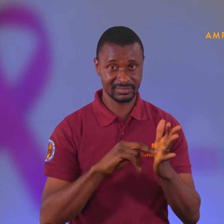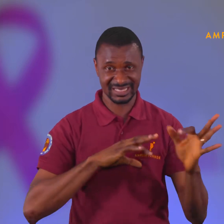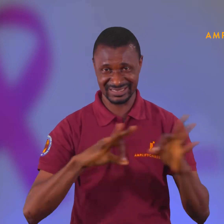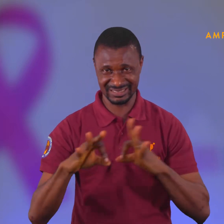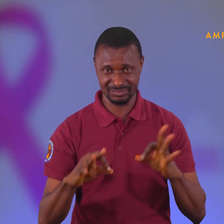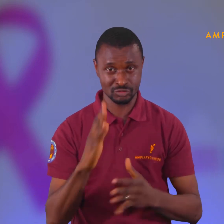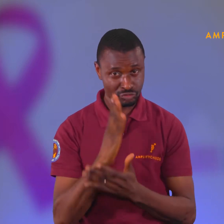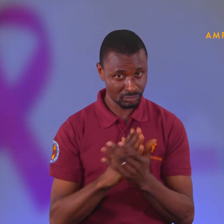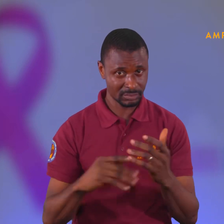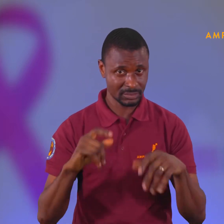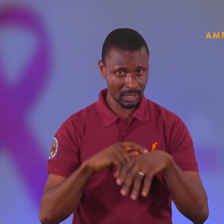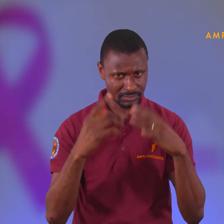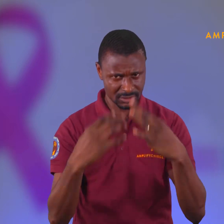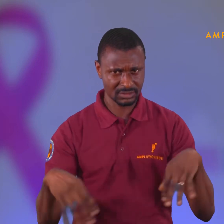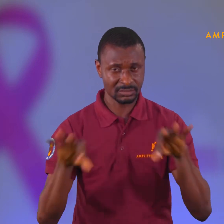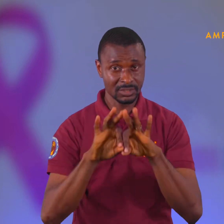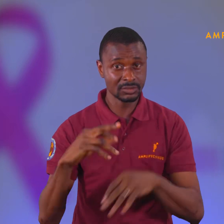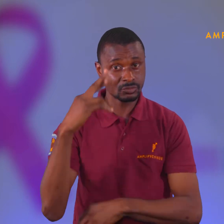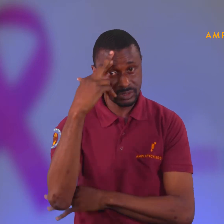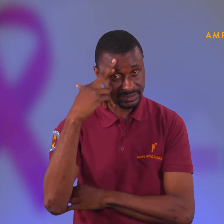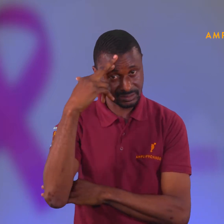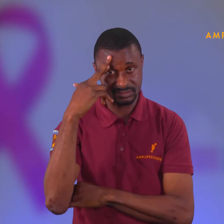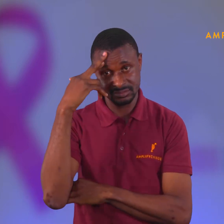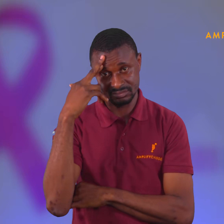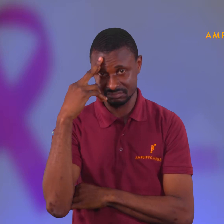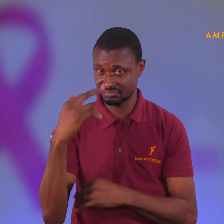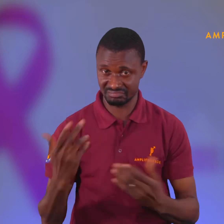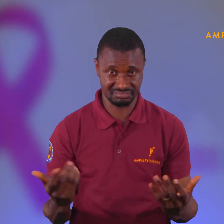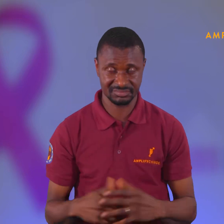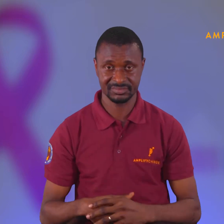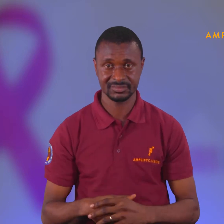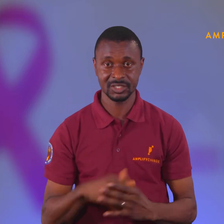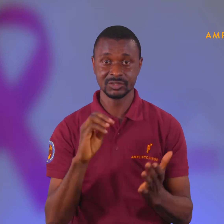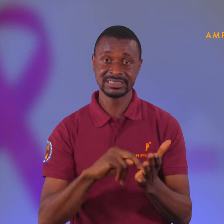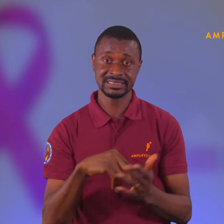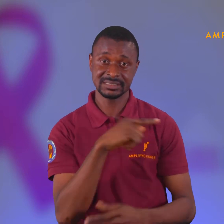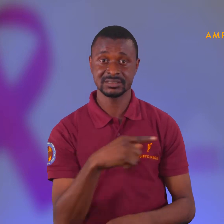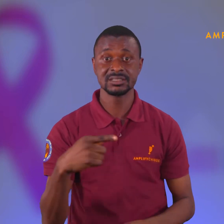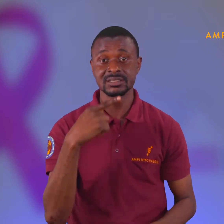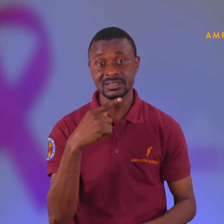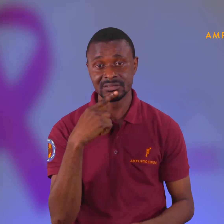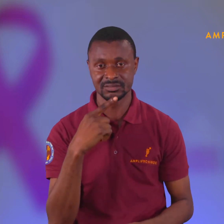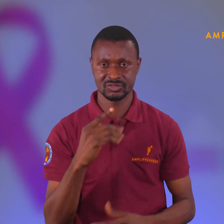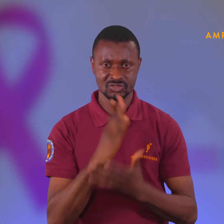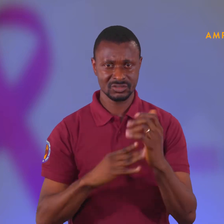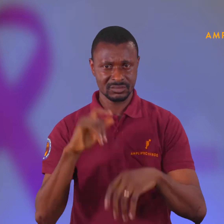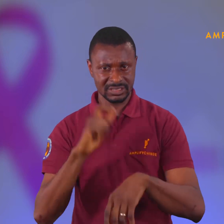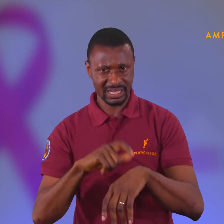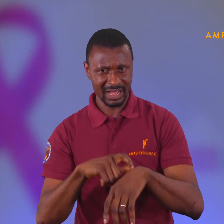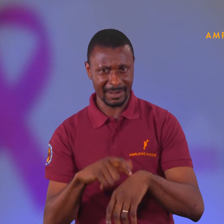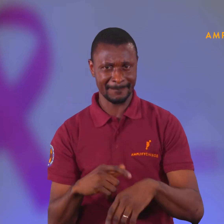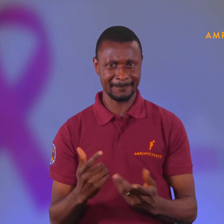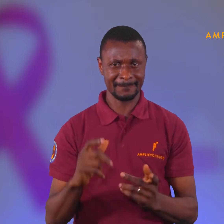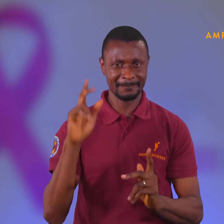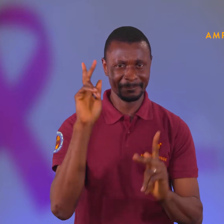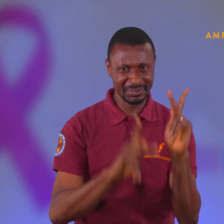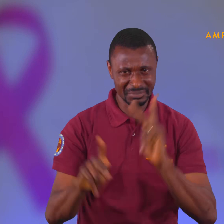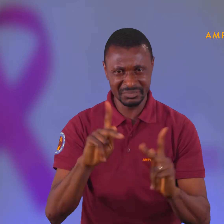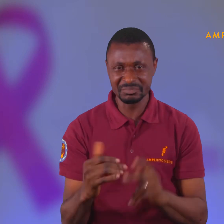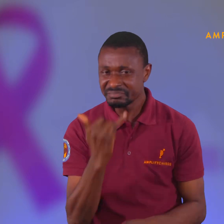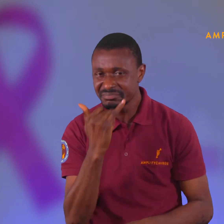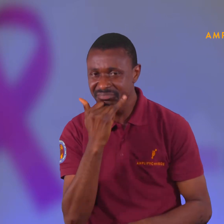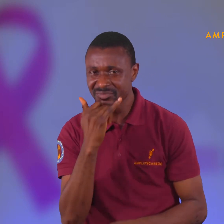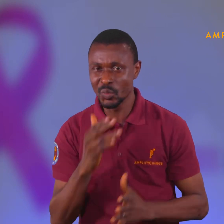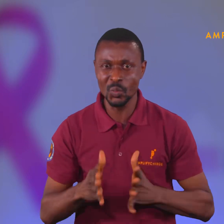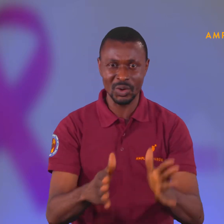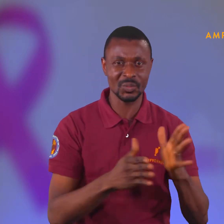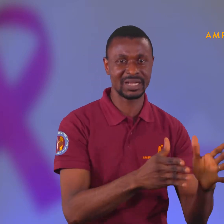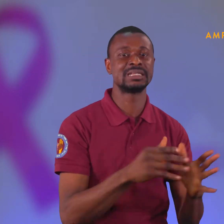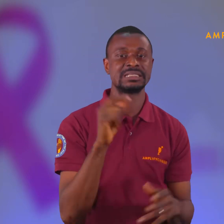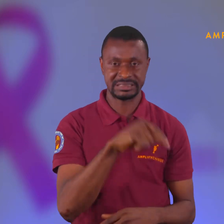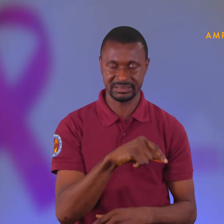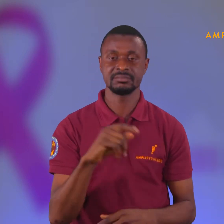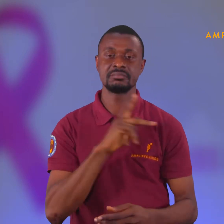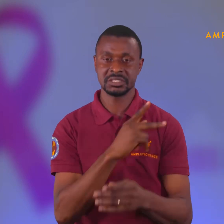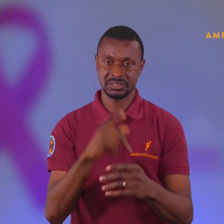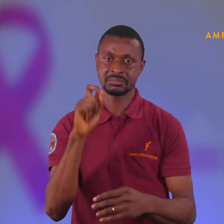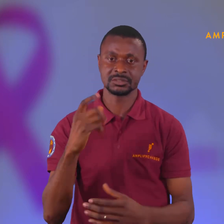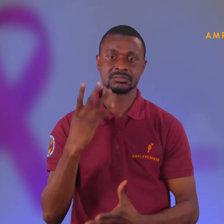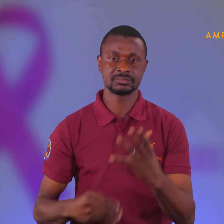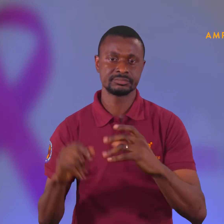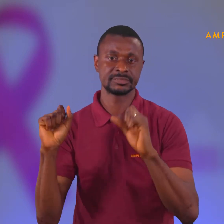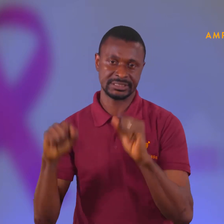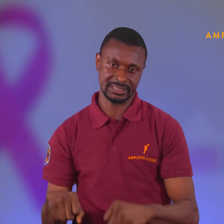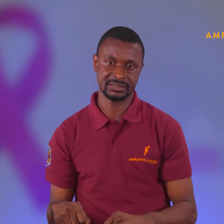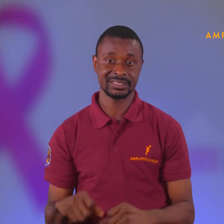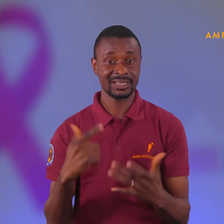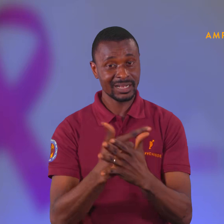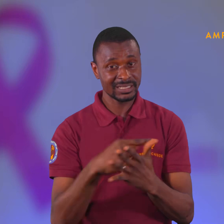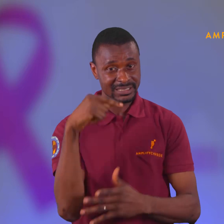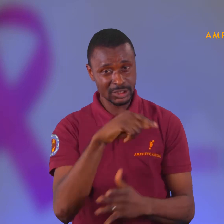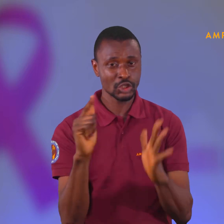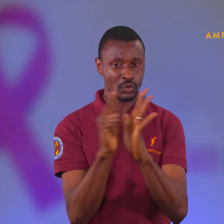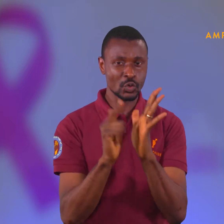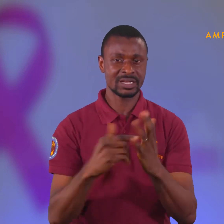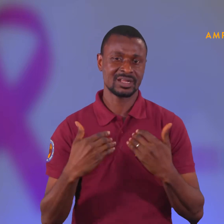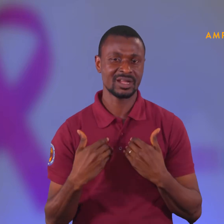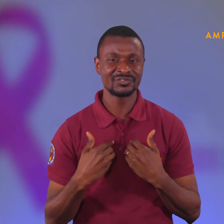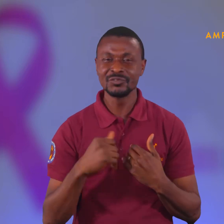But there are some few situations which abortion is allowed.